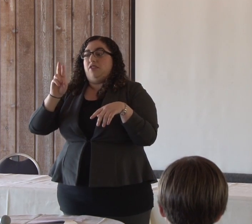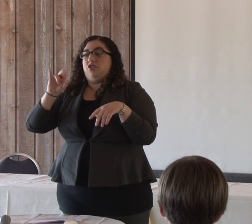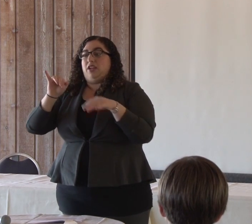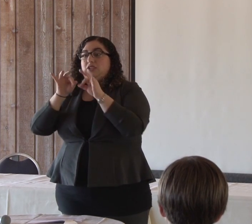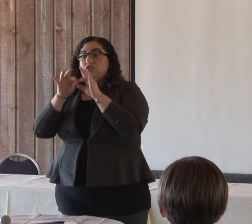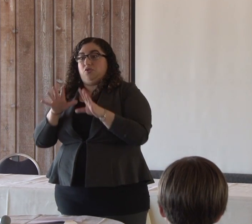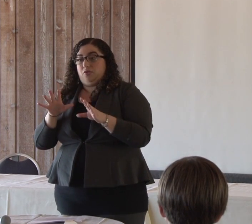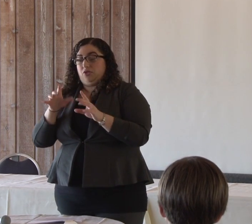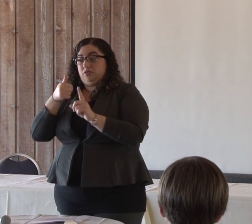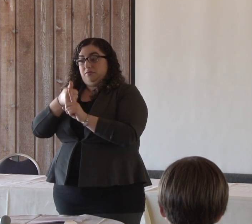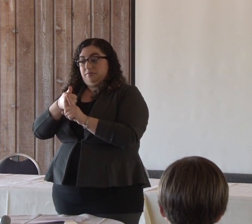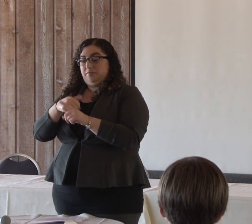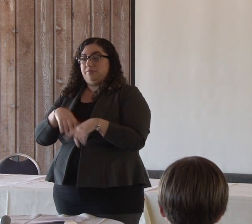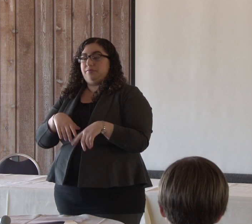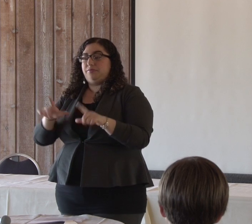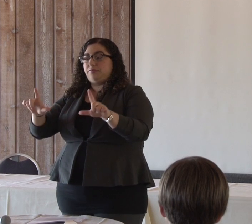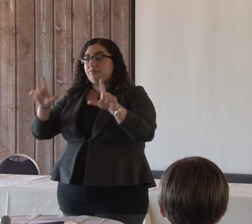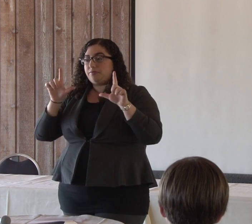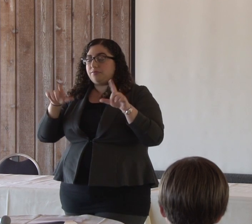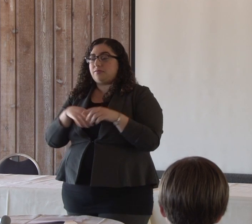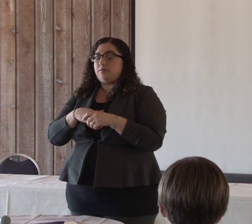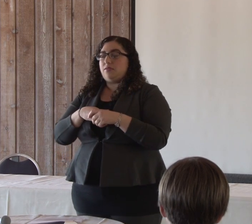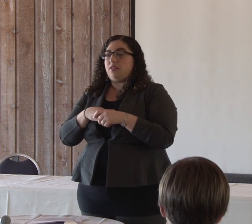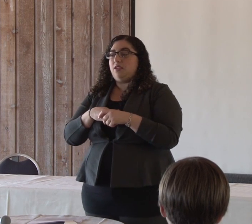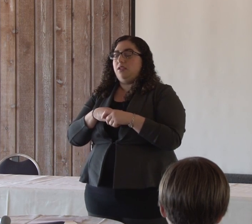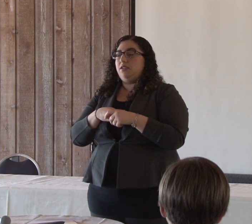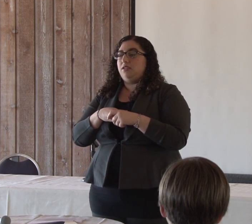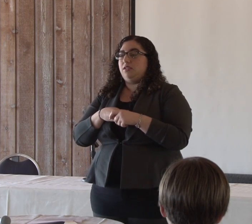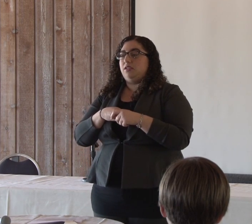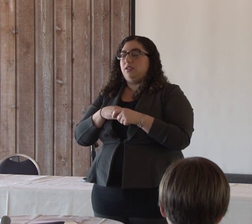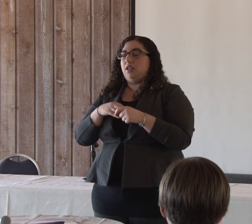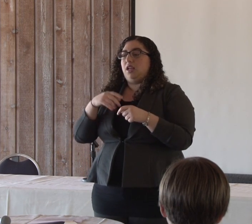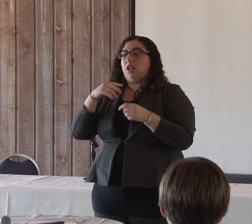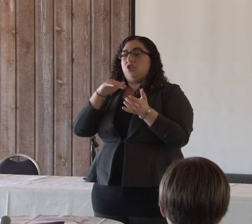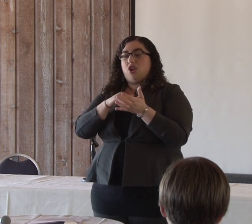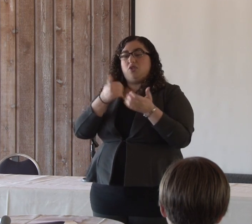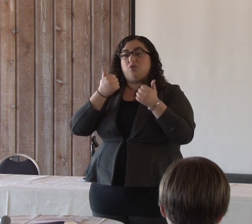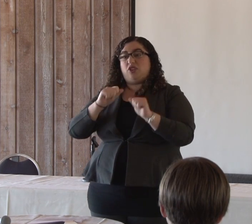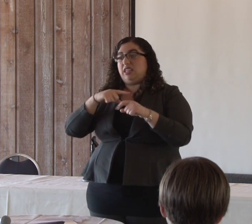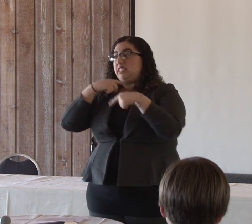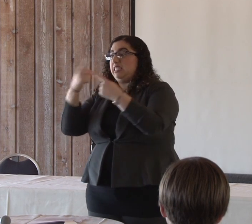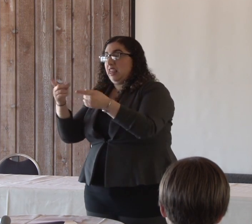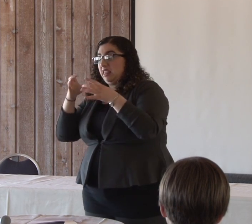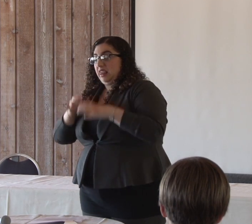exactly which state. And there was a VRI interpreter who was on a screen.